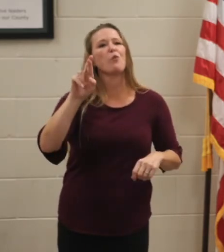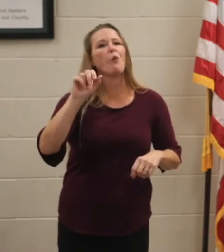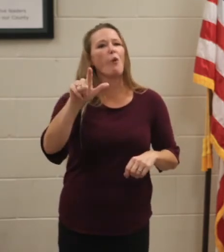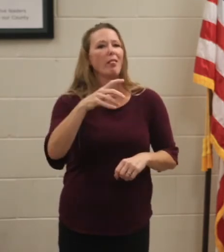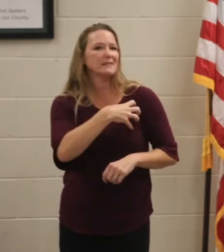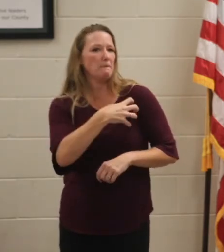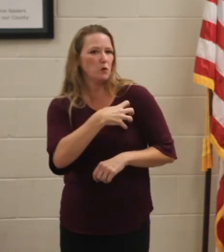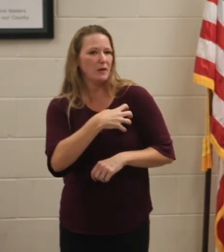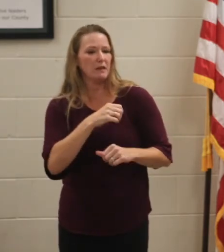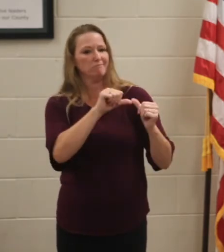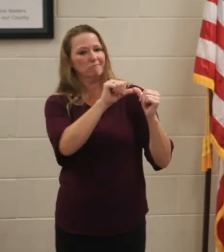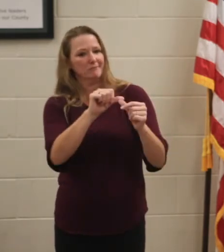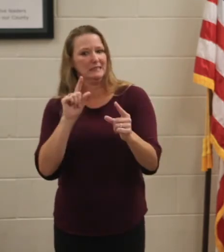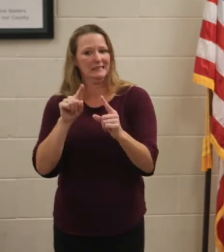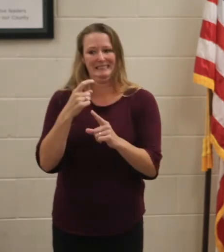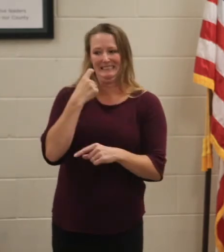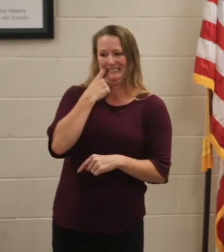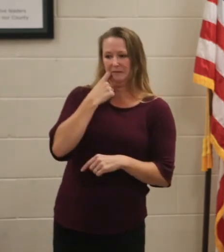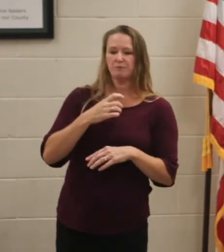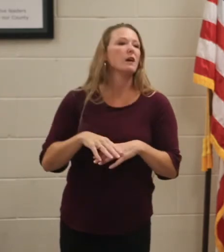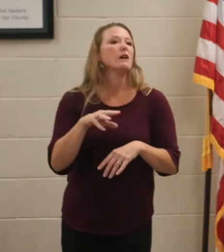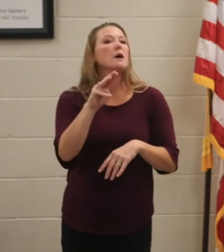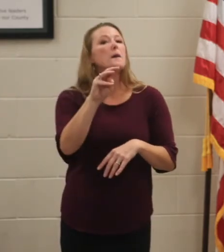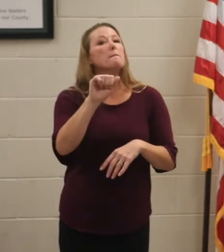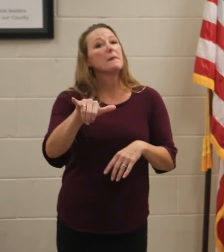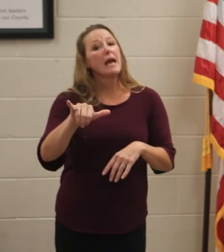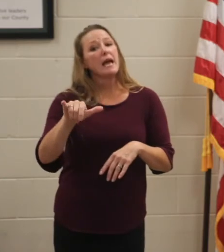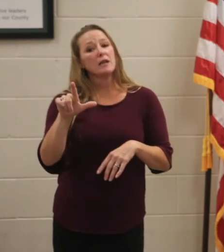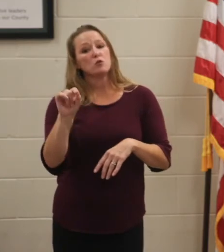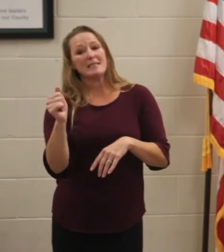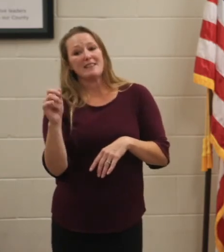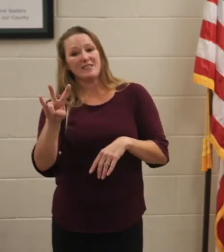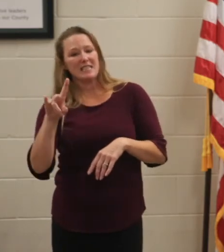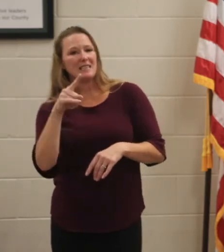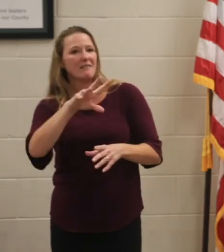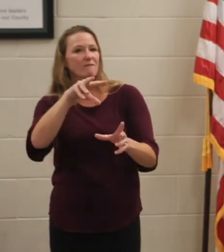In May of 17, he was appointed to our bicycle patrol team.